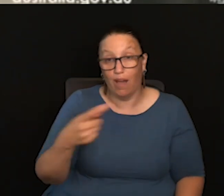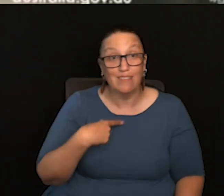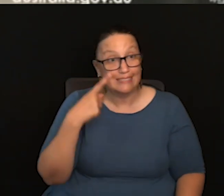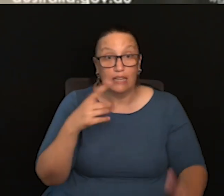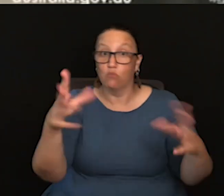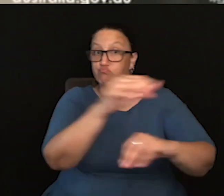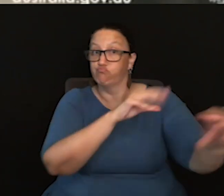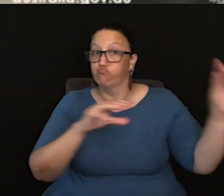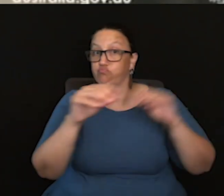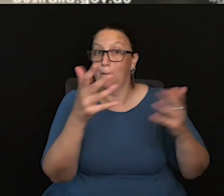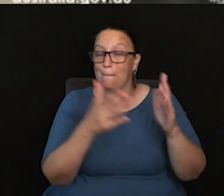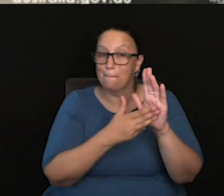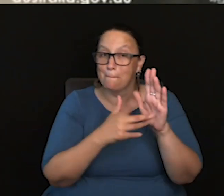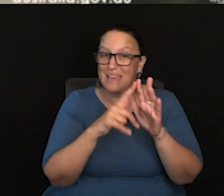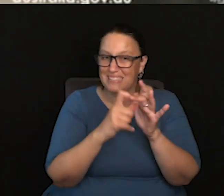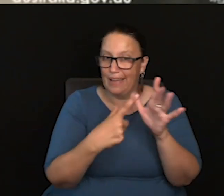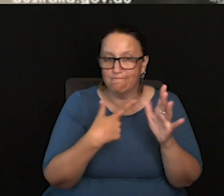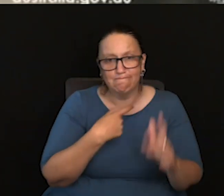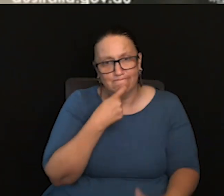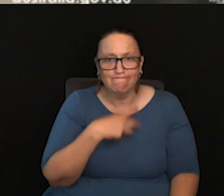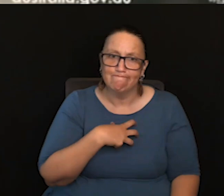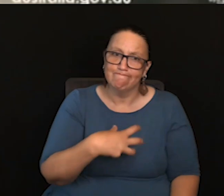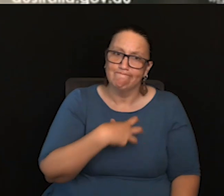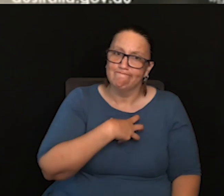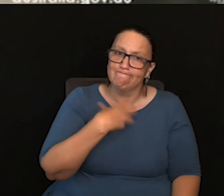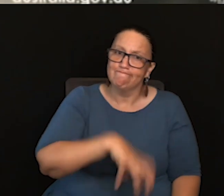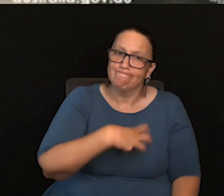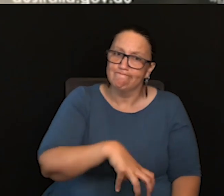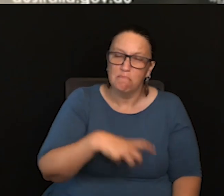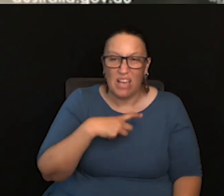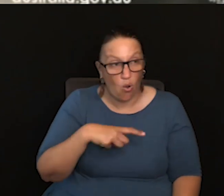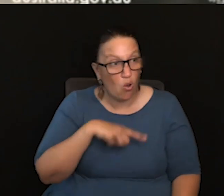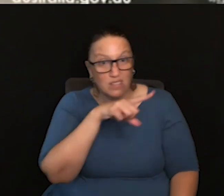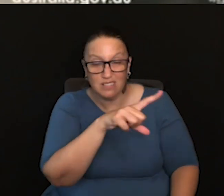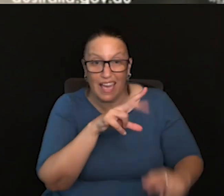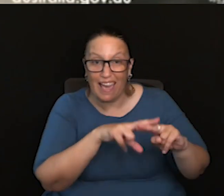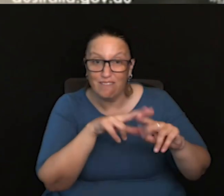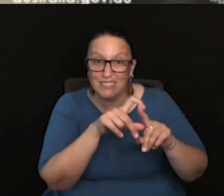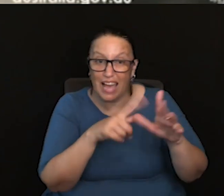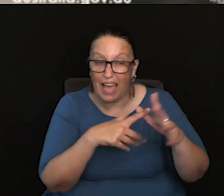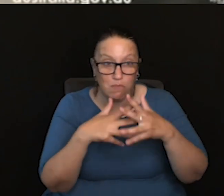some have been advocating without being aware, or either advocating, and if they were aware,